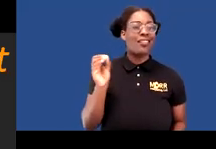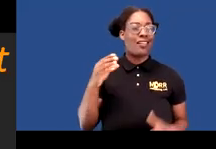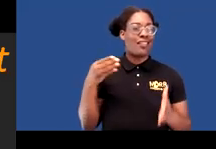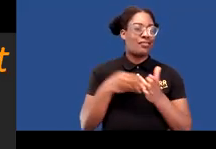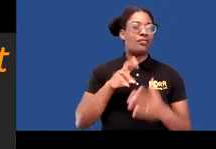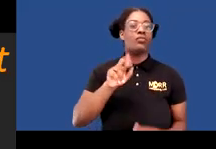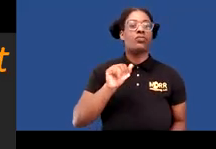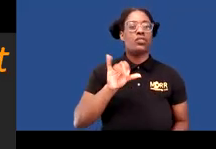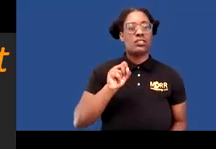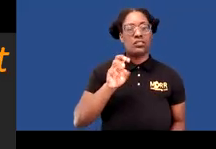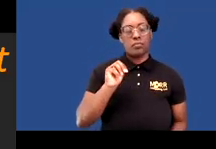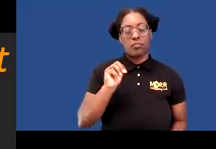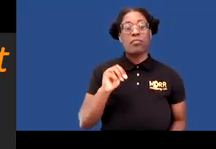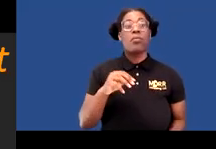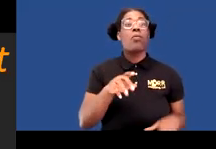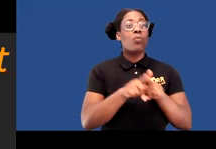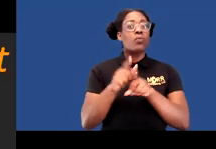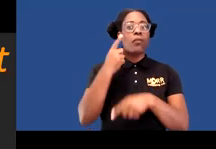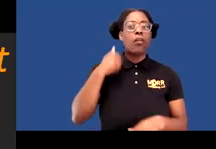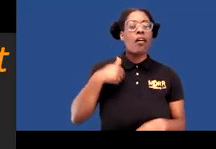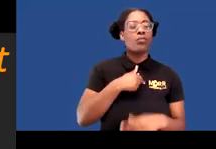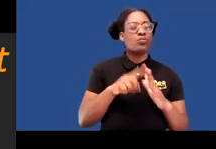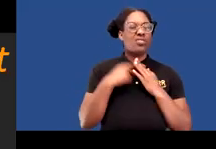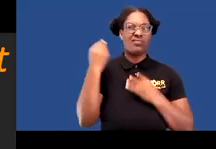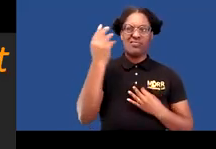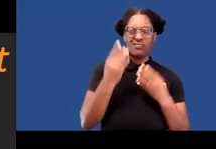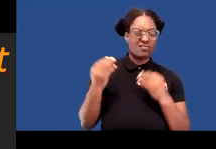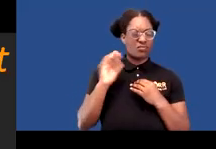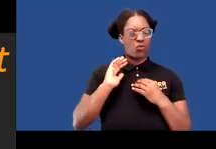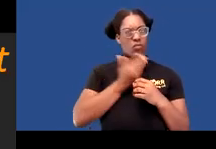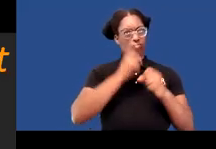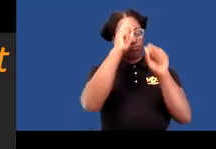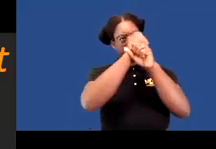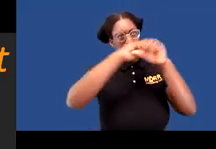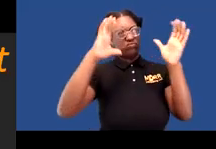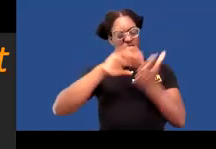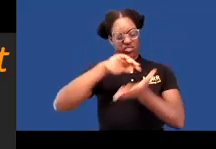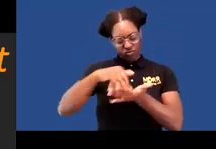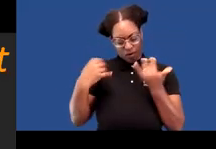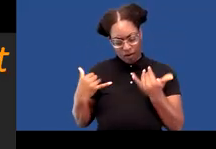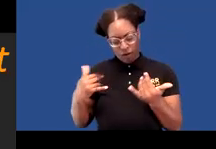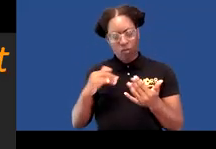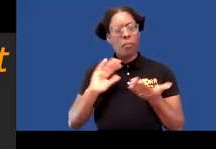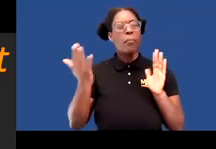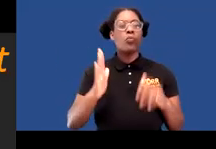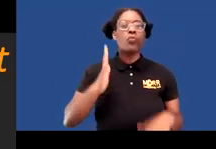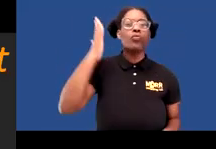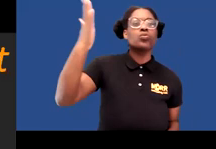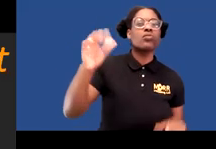Well, what kind of center do we want to have? What kind of center do we see or imagine based upon our values and commitments?